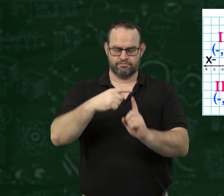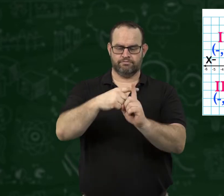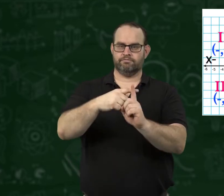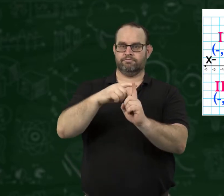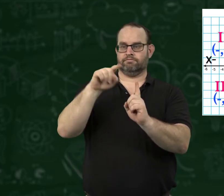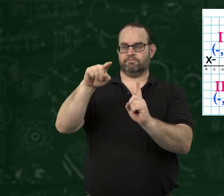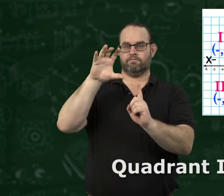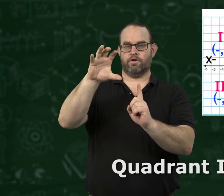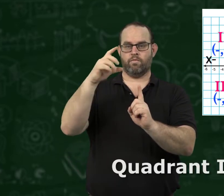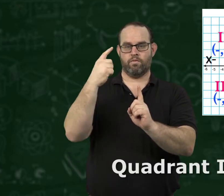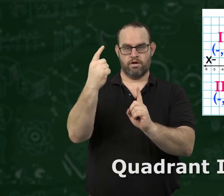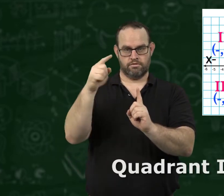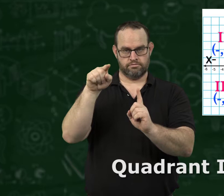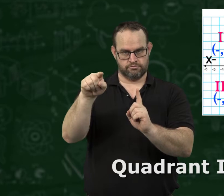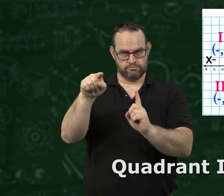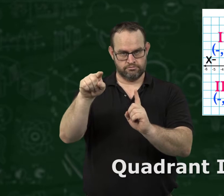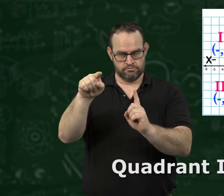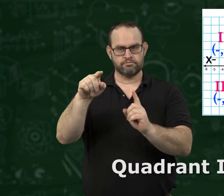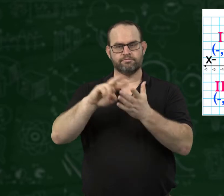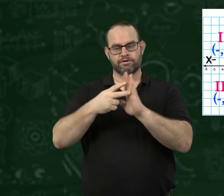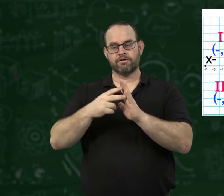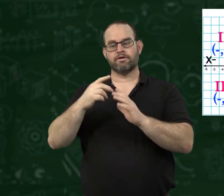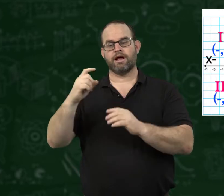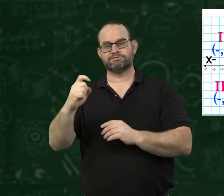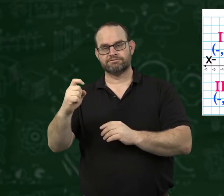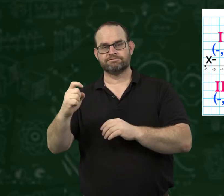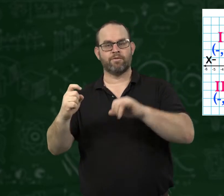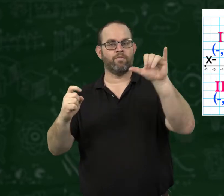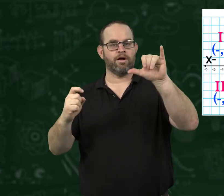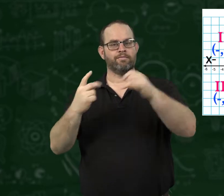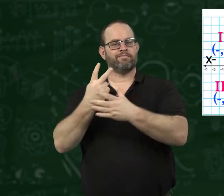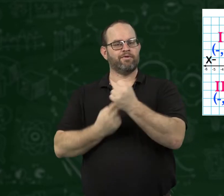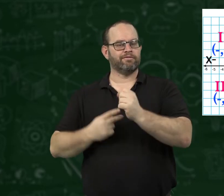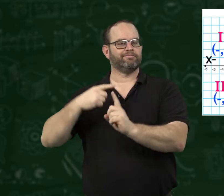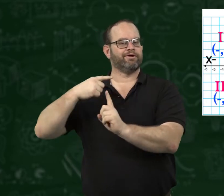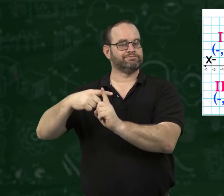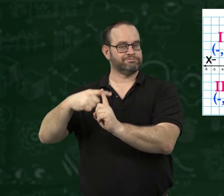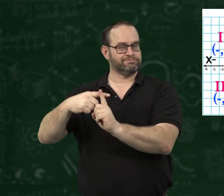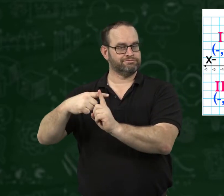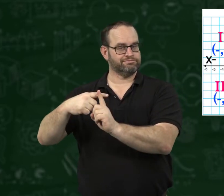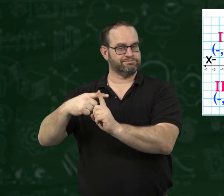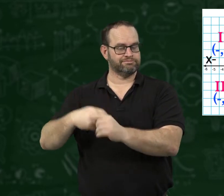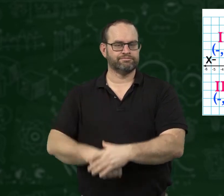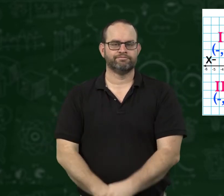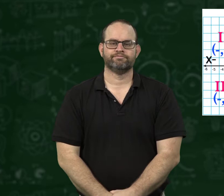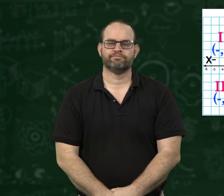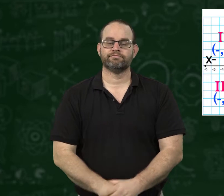In quadrant 1, both x and y have positive values.